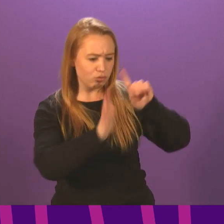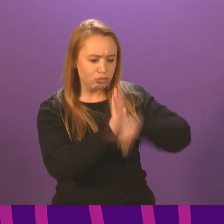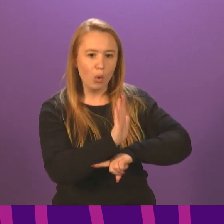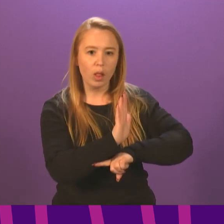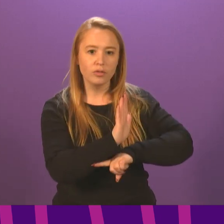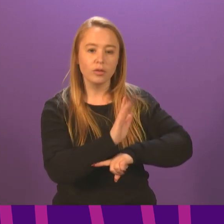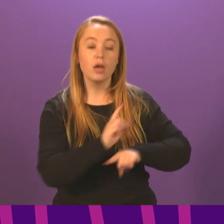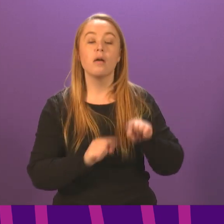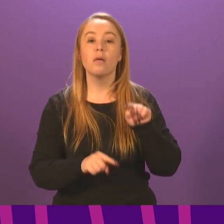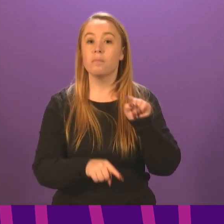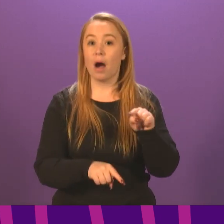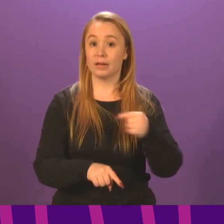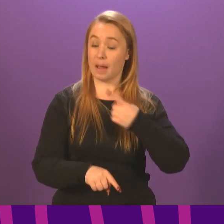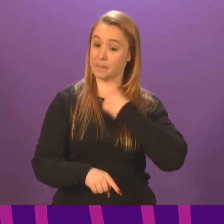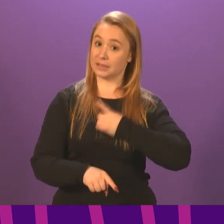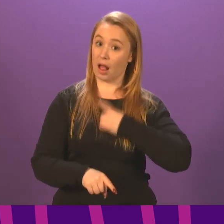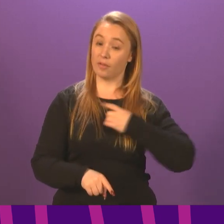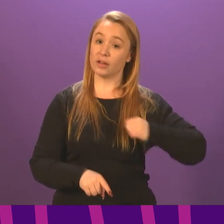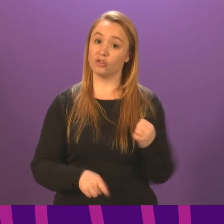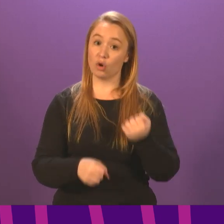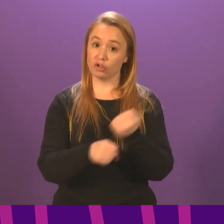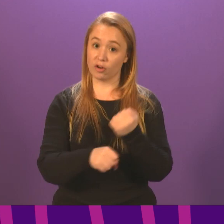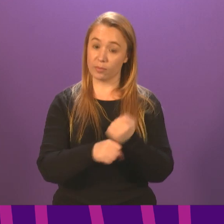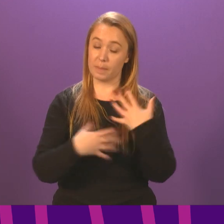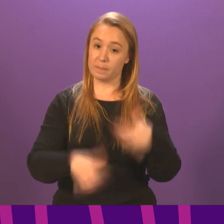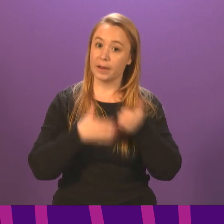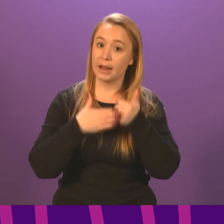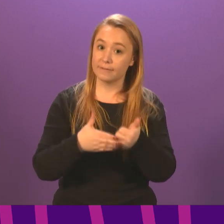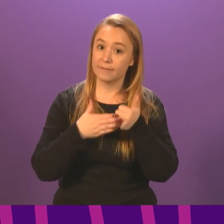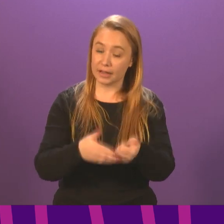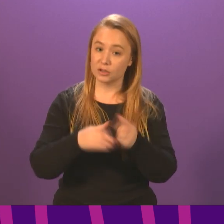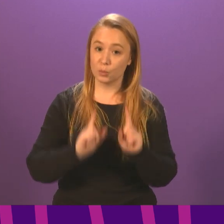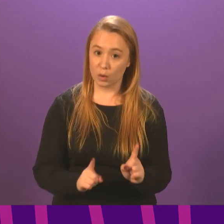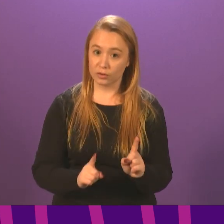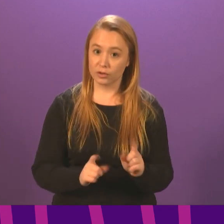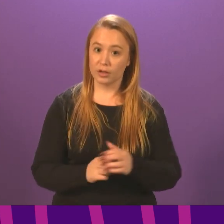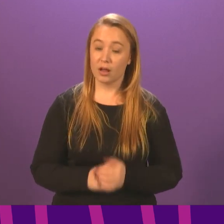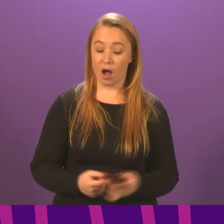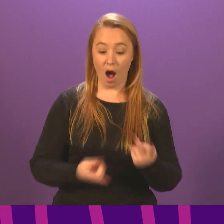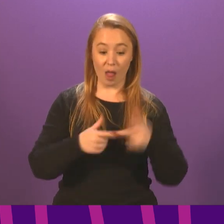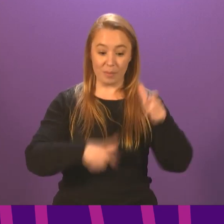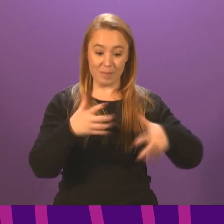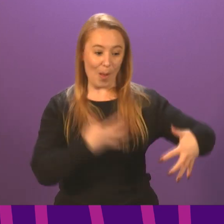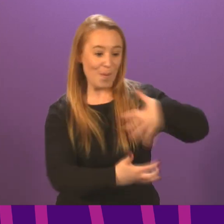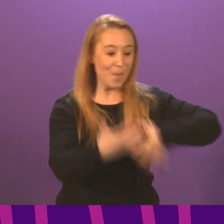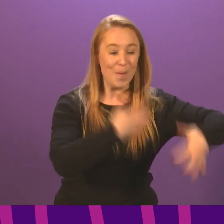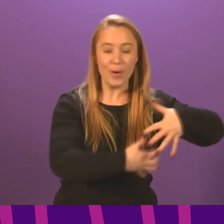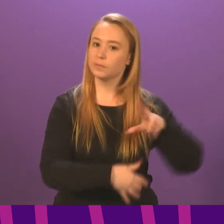the Scottish Government and I have advised people not to mix with others over that period,